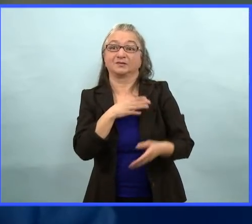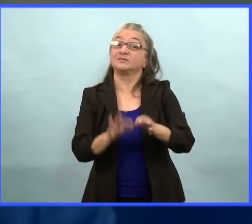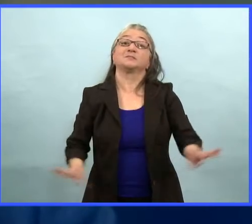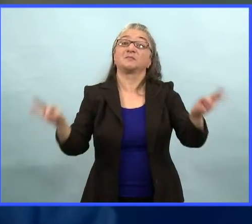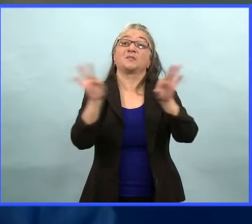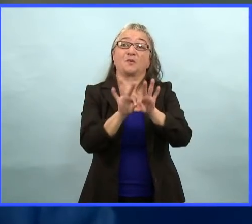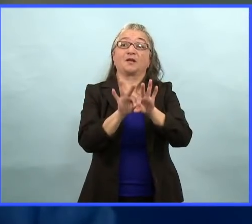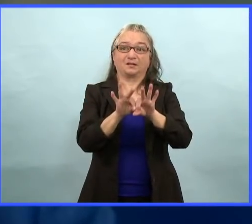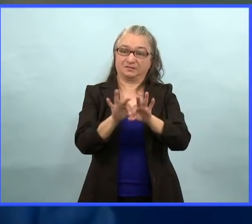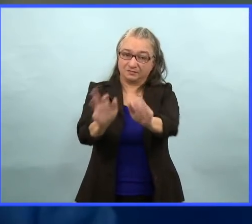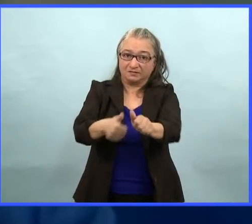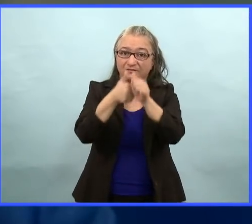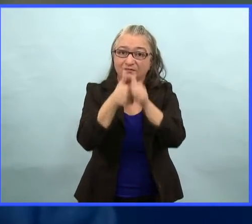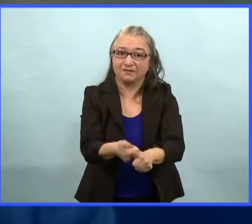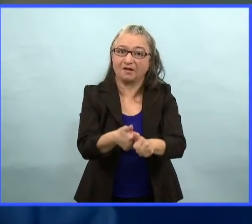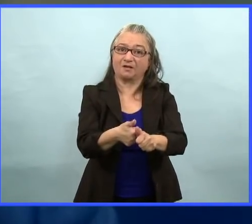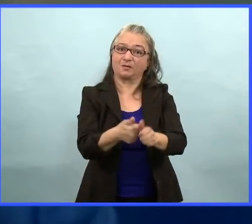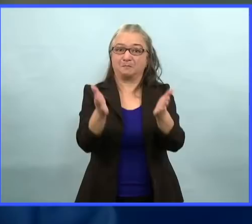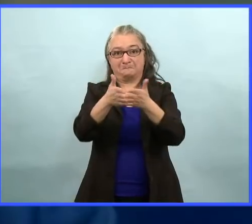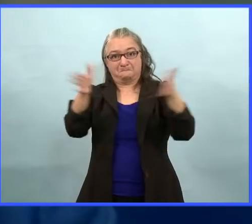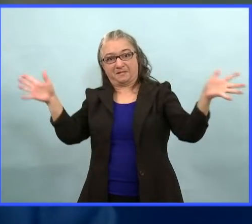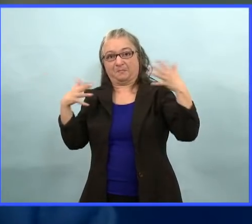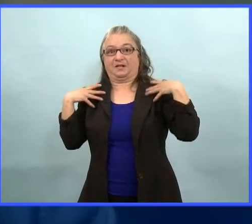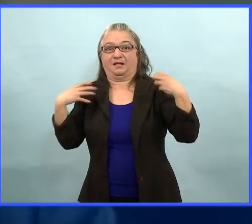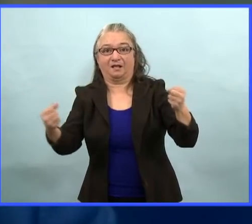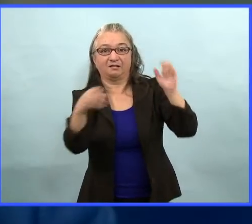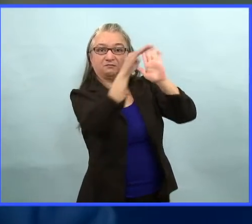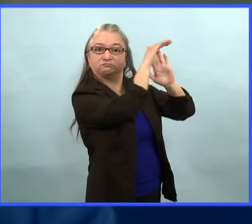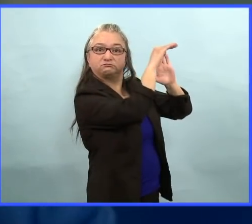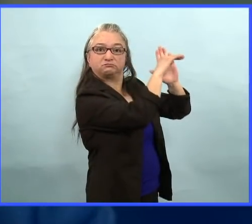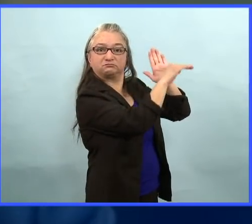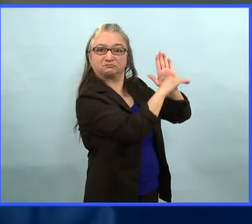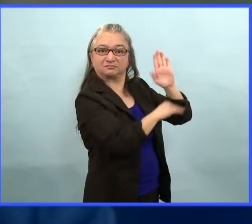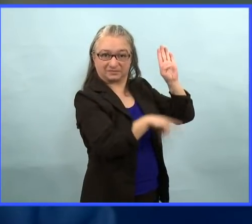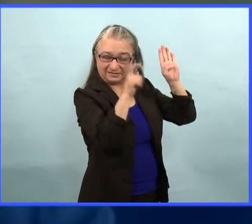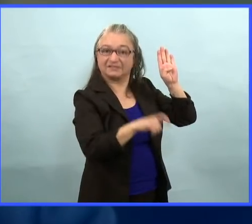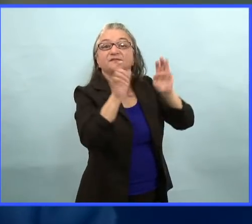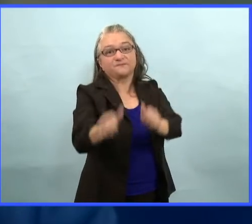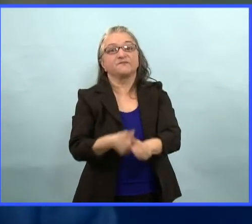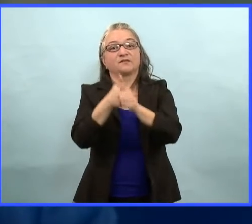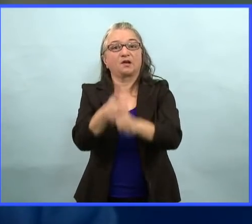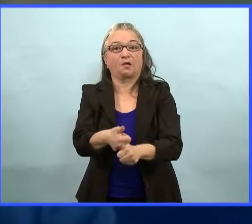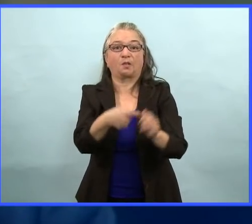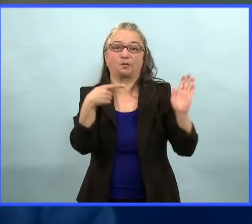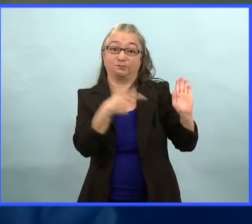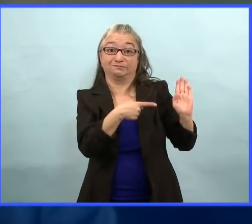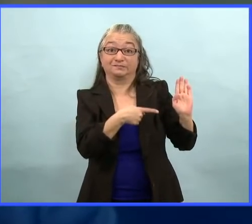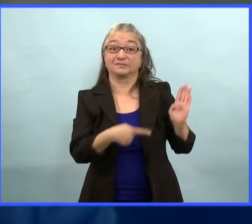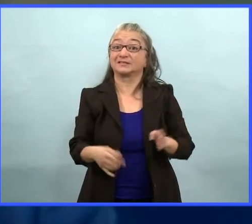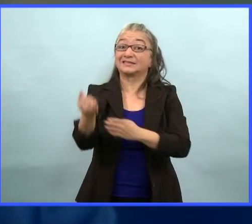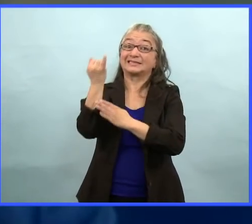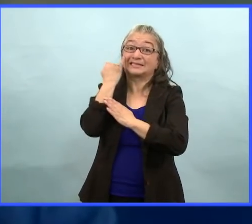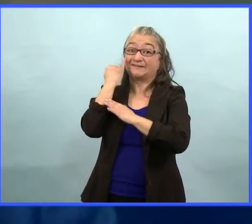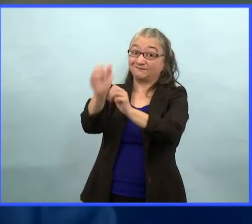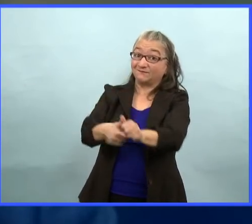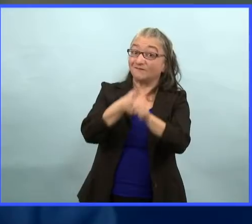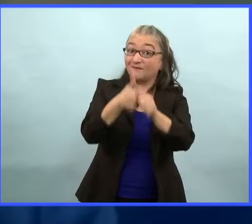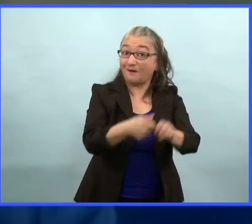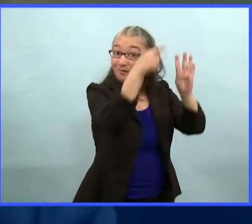guidance really around um some of the safeguards that we can we can adopt in order to be able to